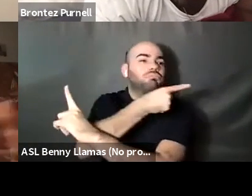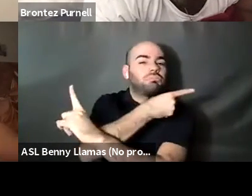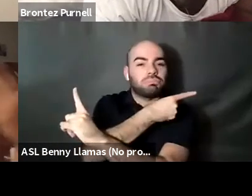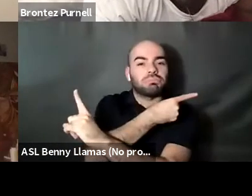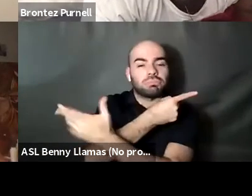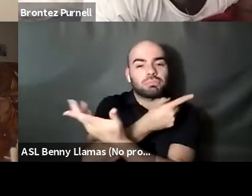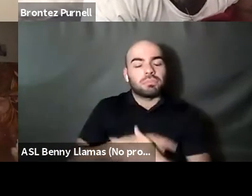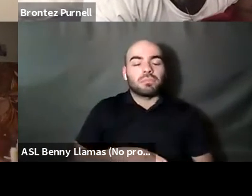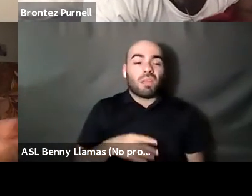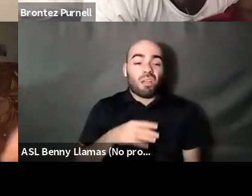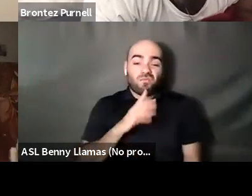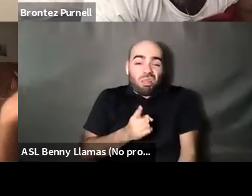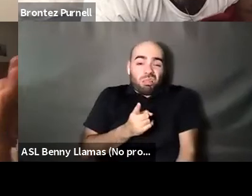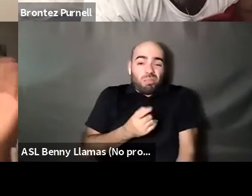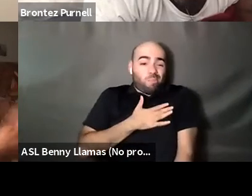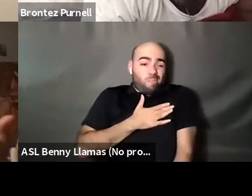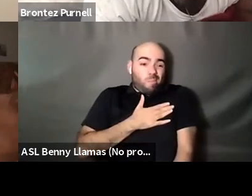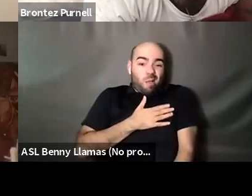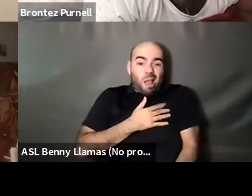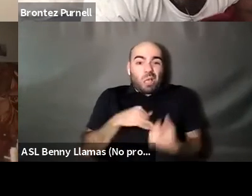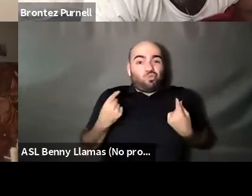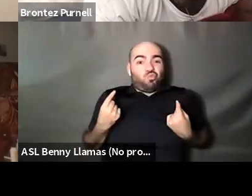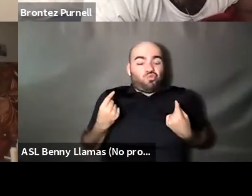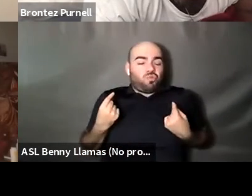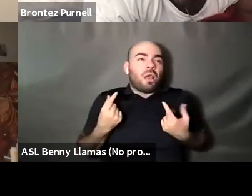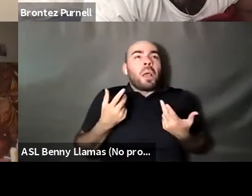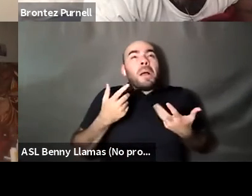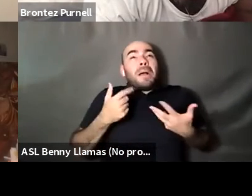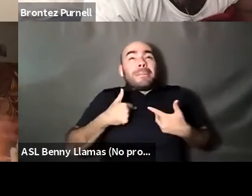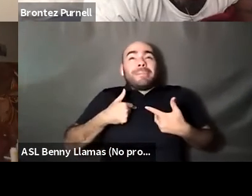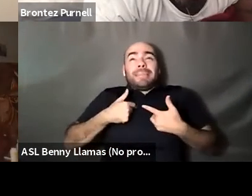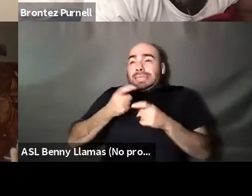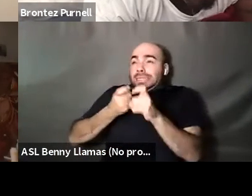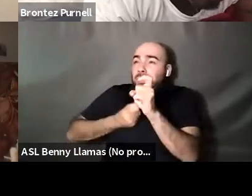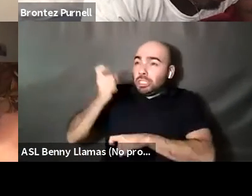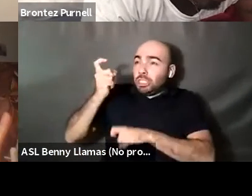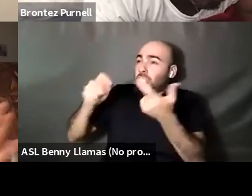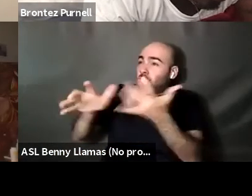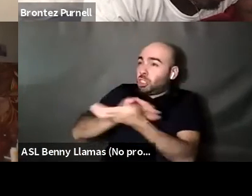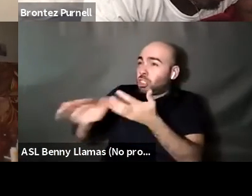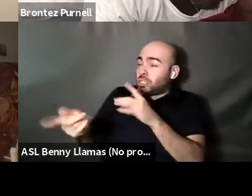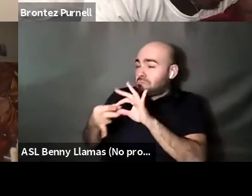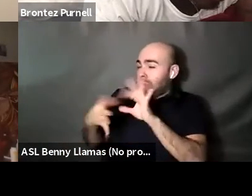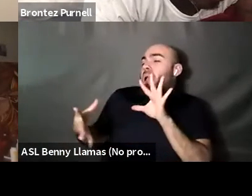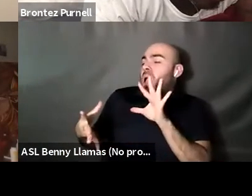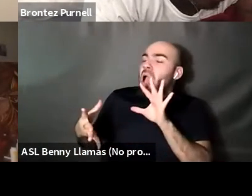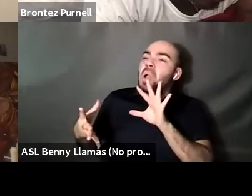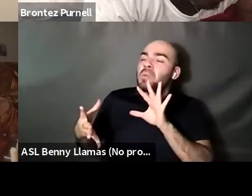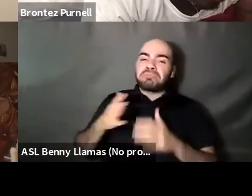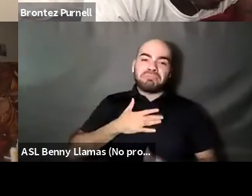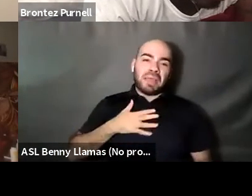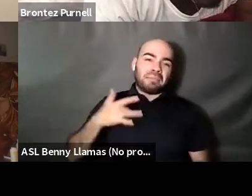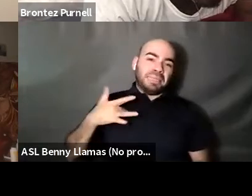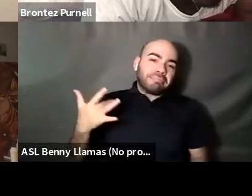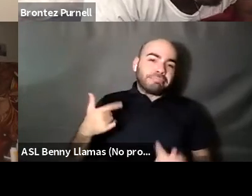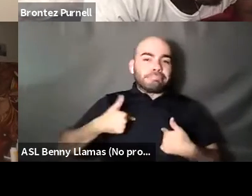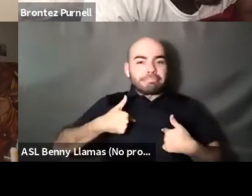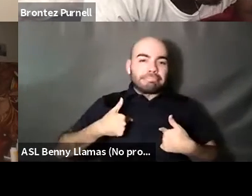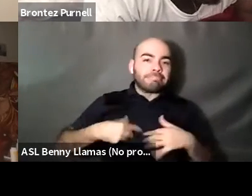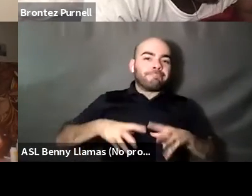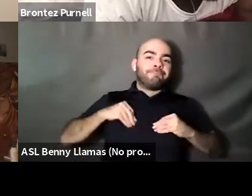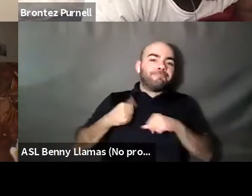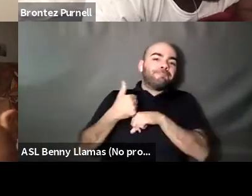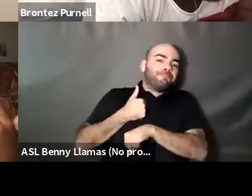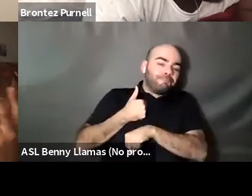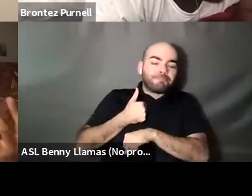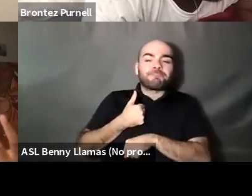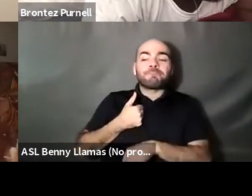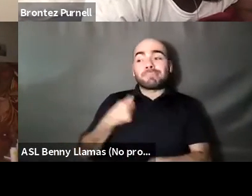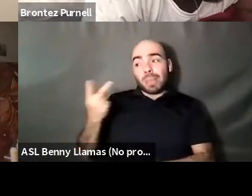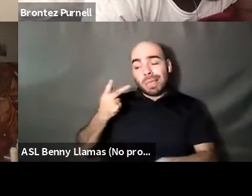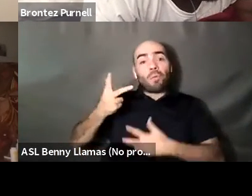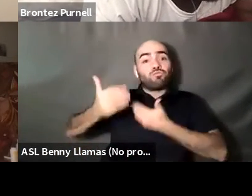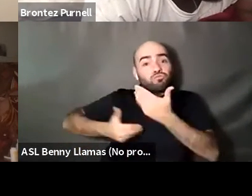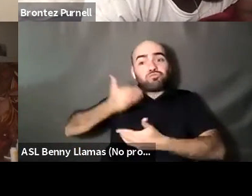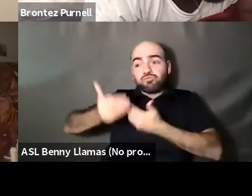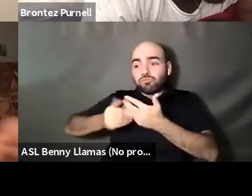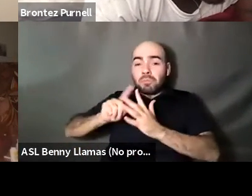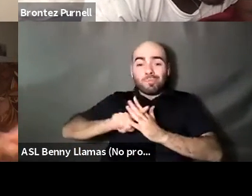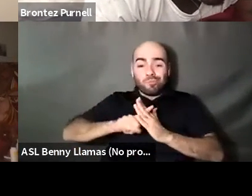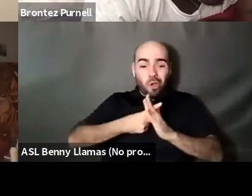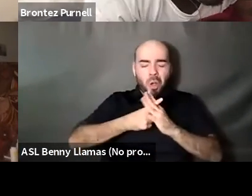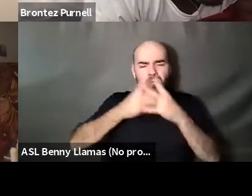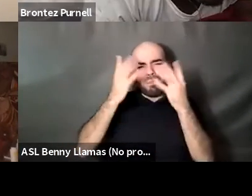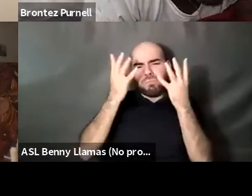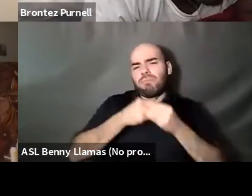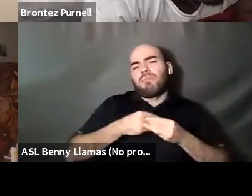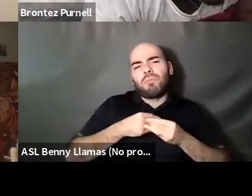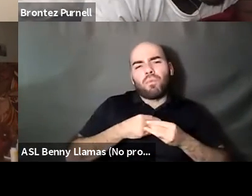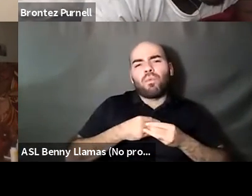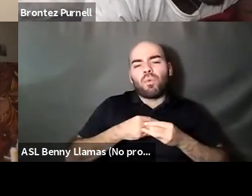Nahshon Anderson: Based on my behavior. I, I was I ruined everything but it ended our situation which which had a very beautiful beginning. And that's actually the first chapter of my book as well.